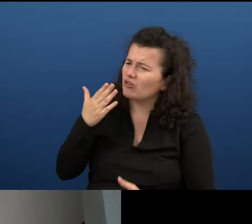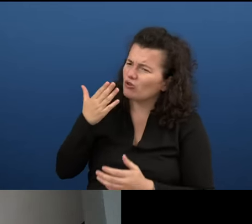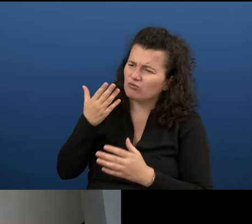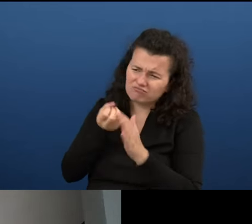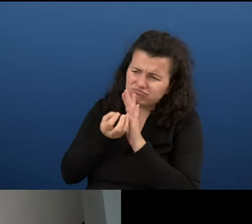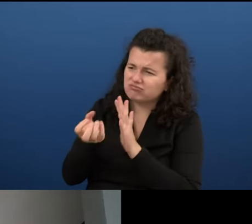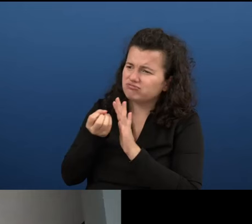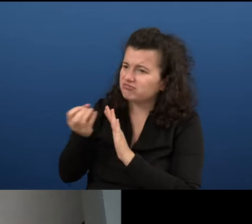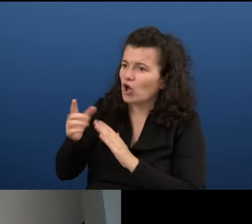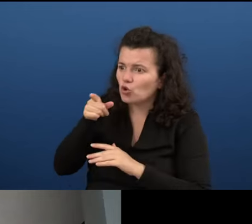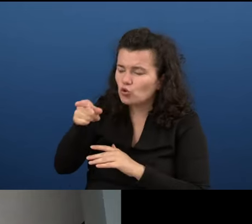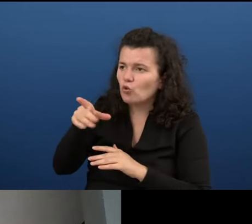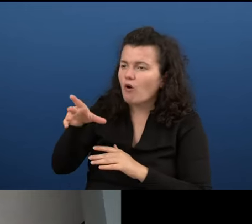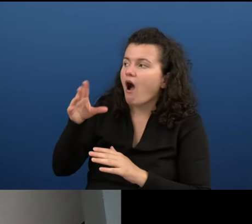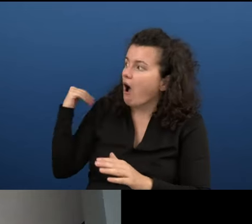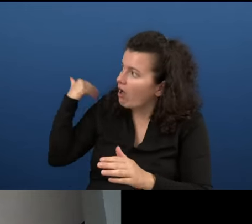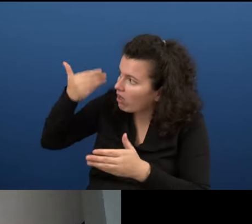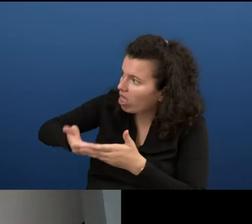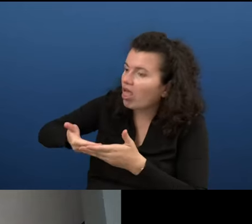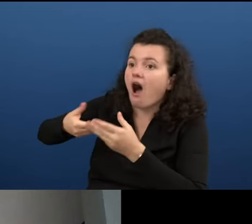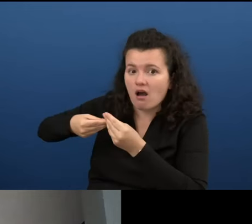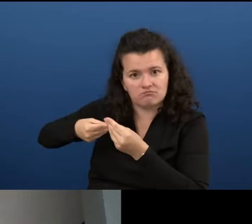learning. 14:36:09 Thank you for sharing with us. I